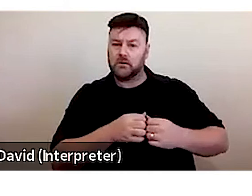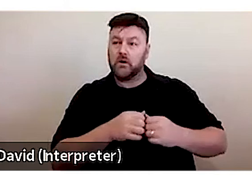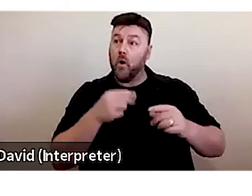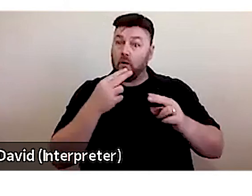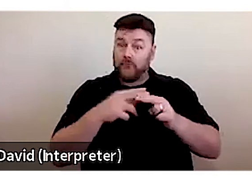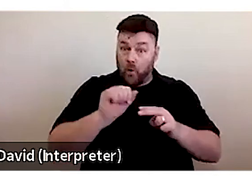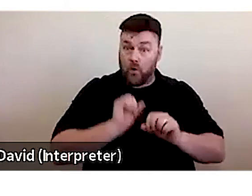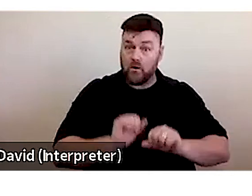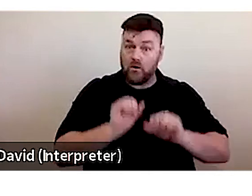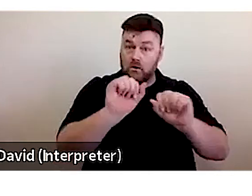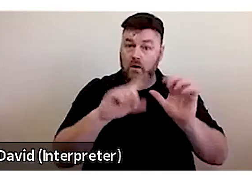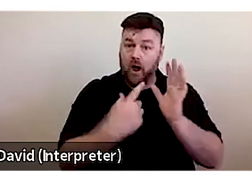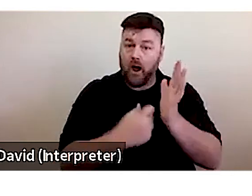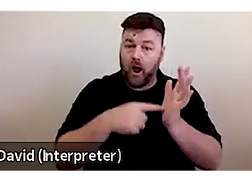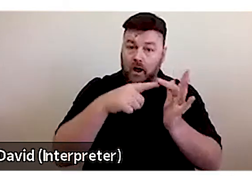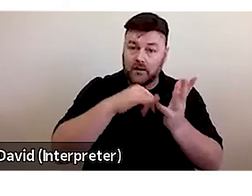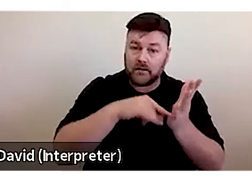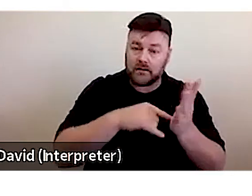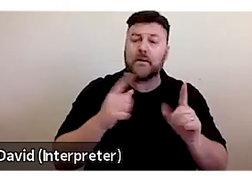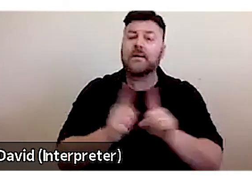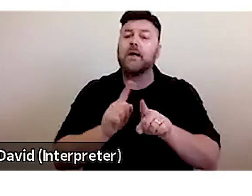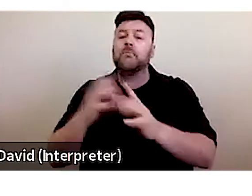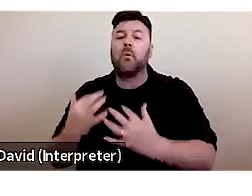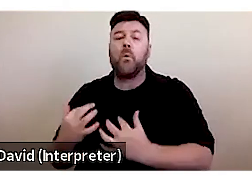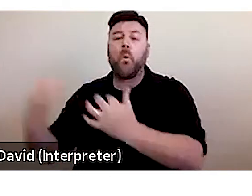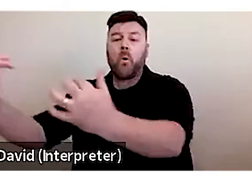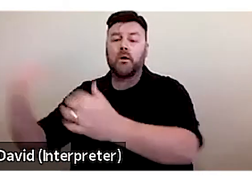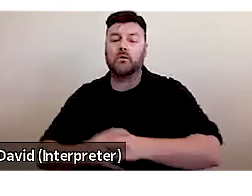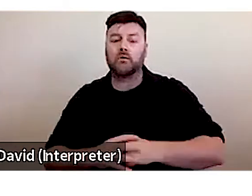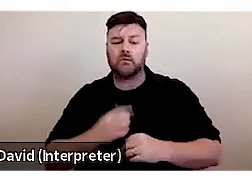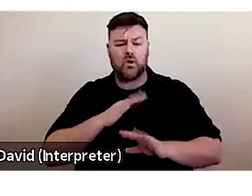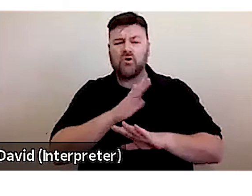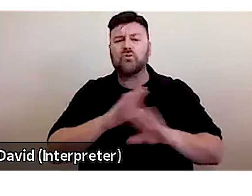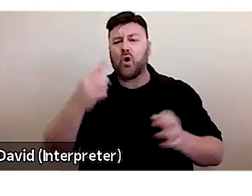Rather than just thinking of if we have...